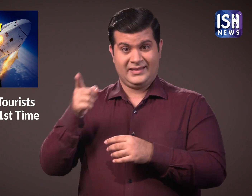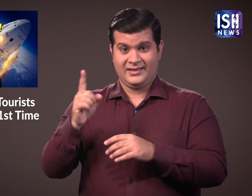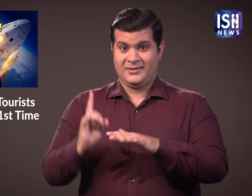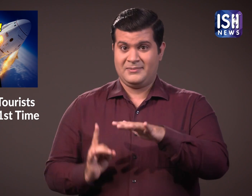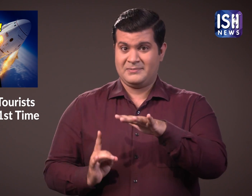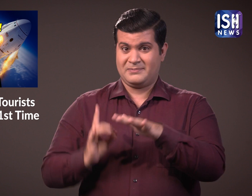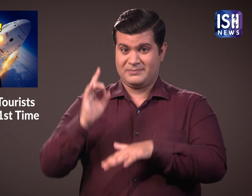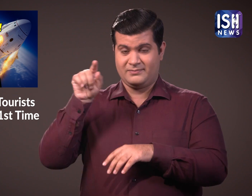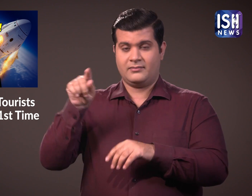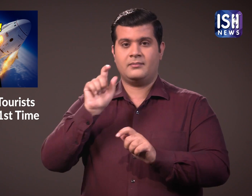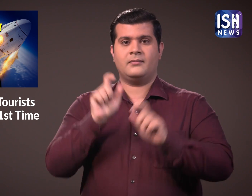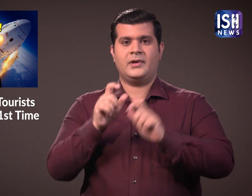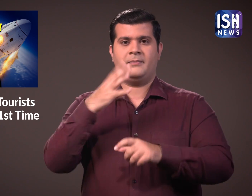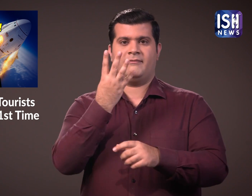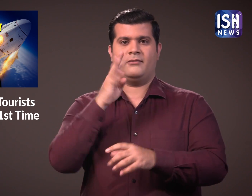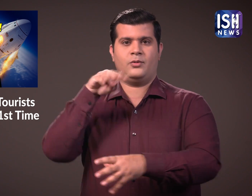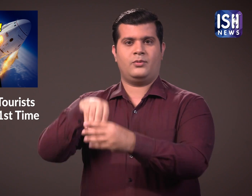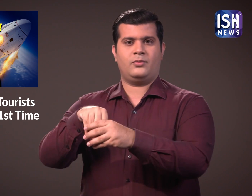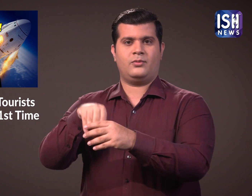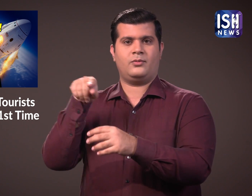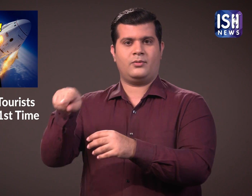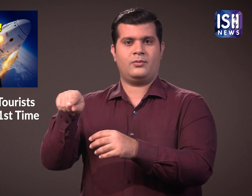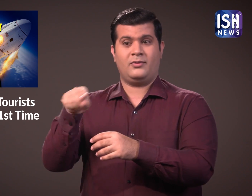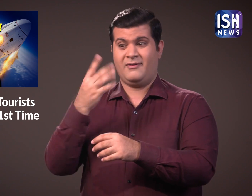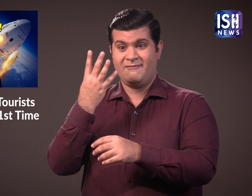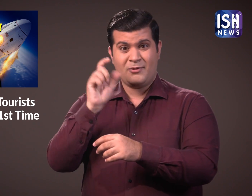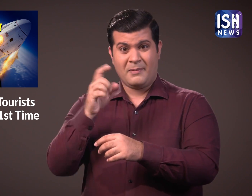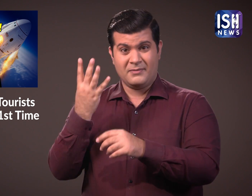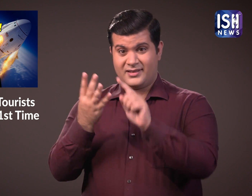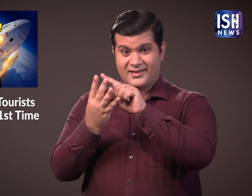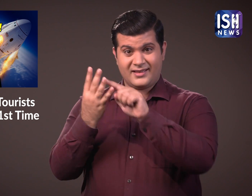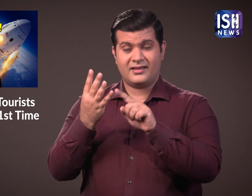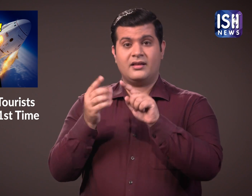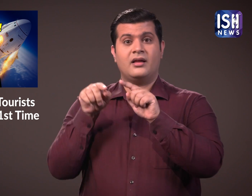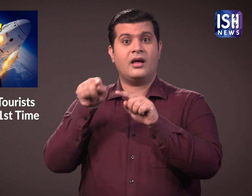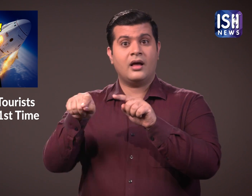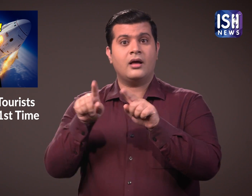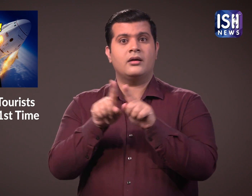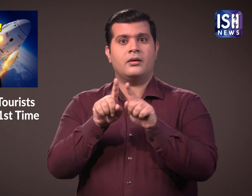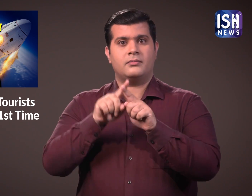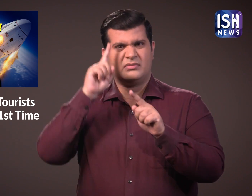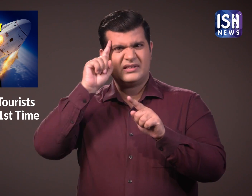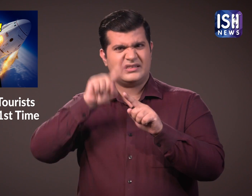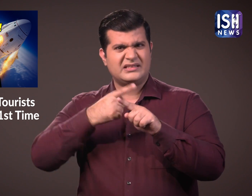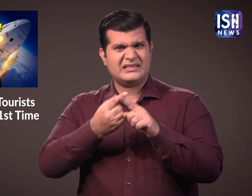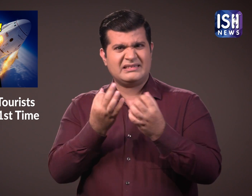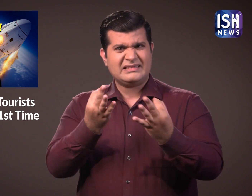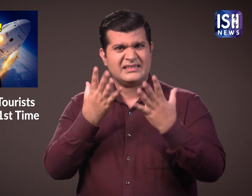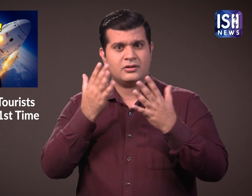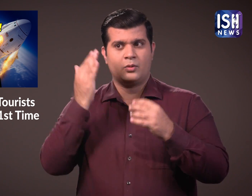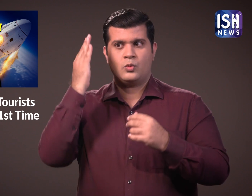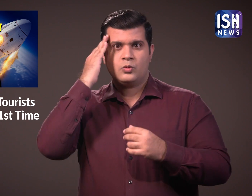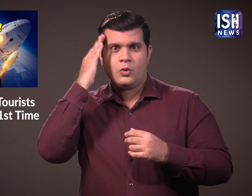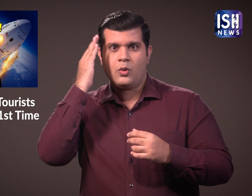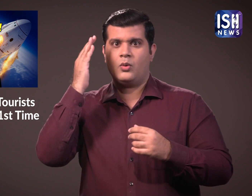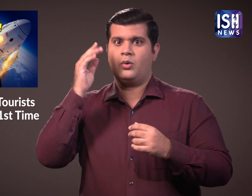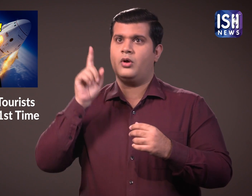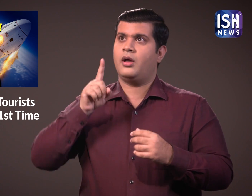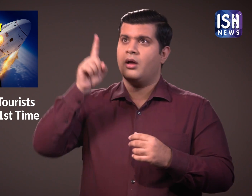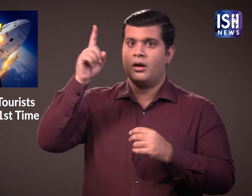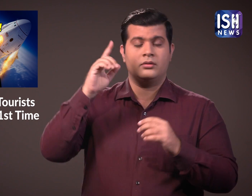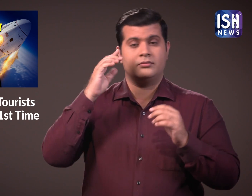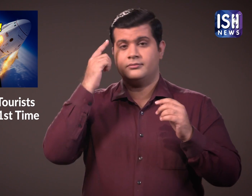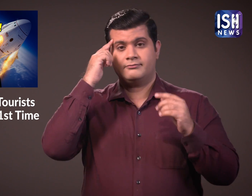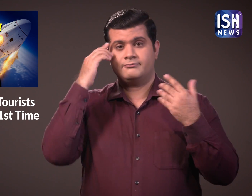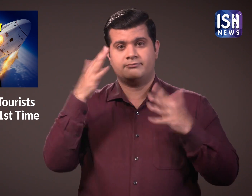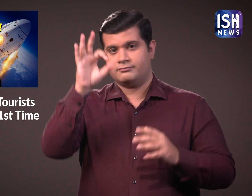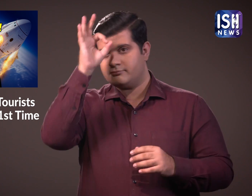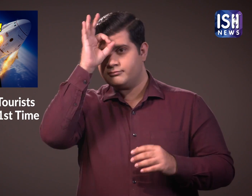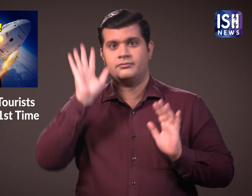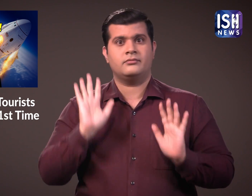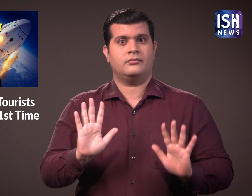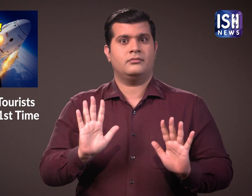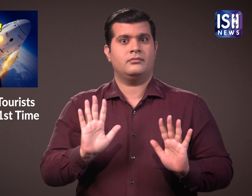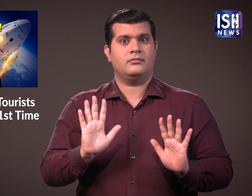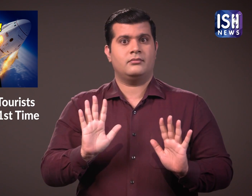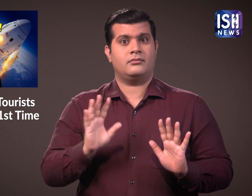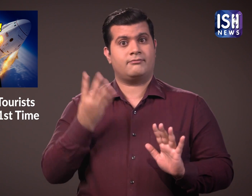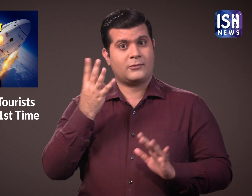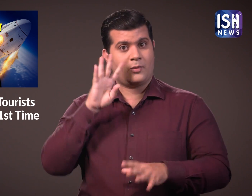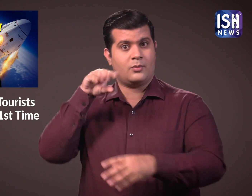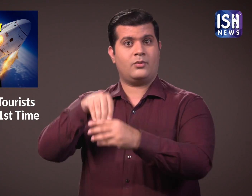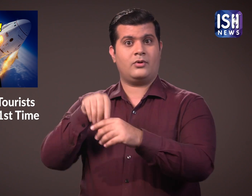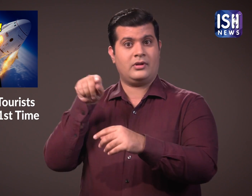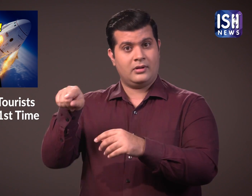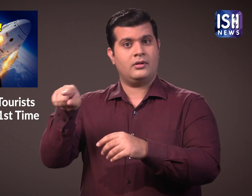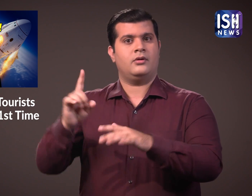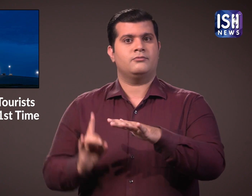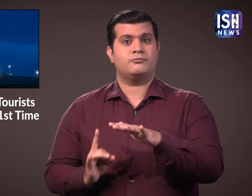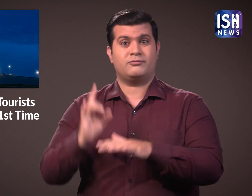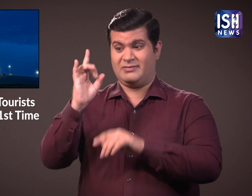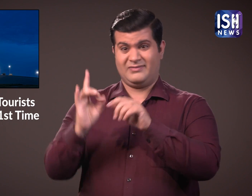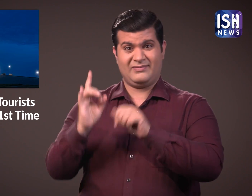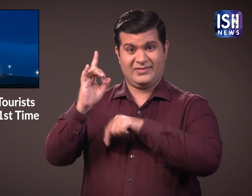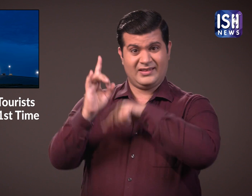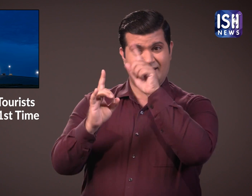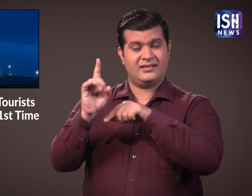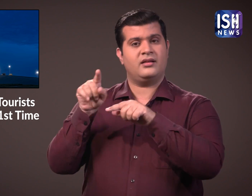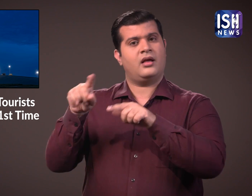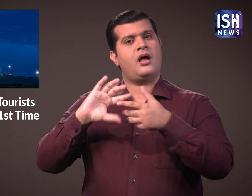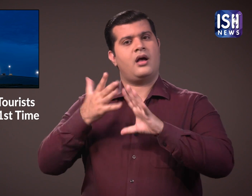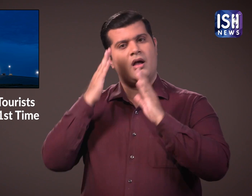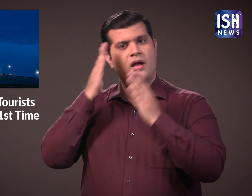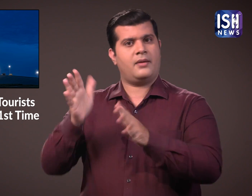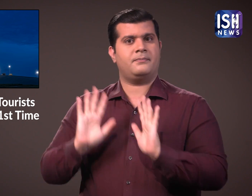There were 4 people onboard the fully automated rocket were all general civilians and not astronauts.